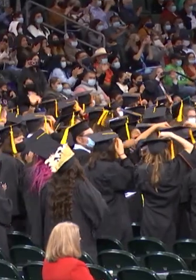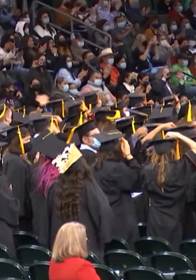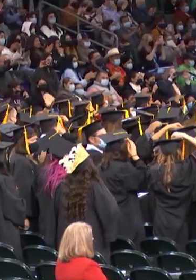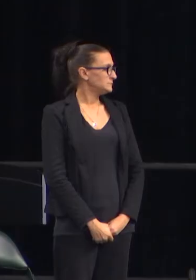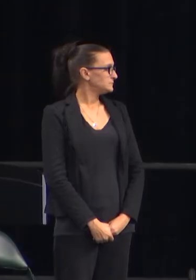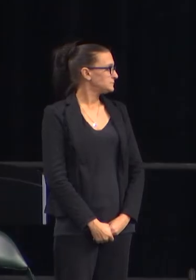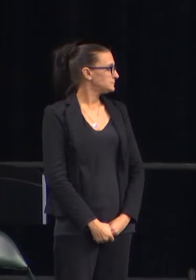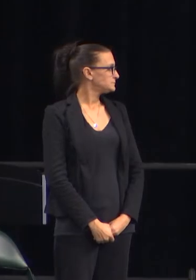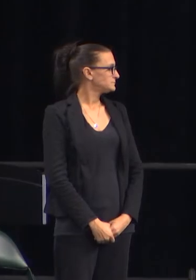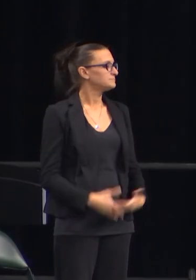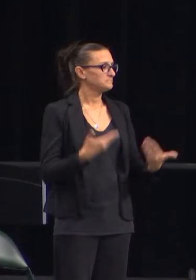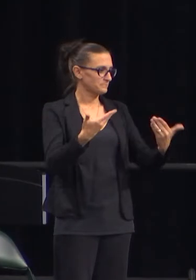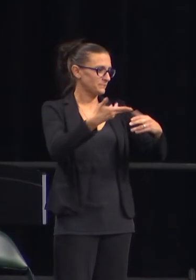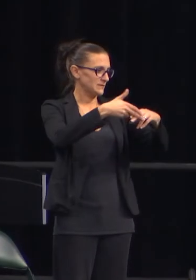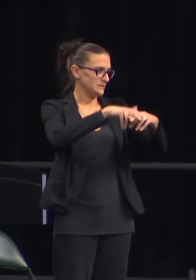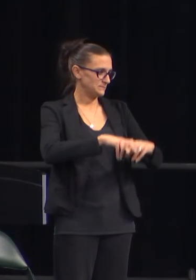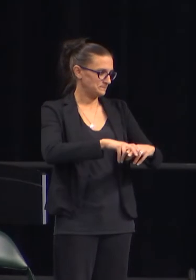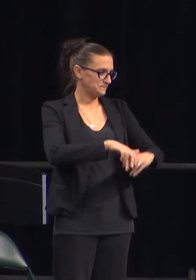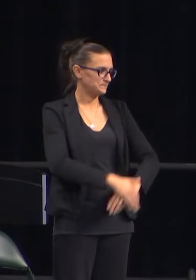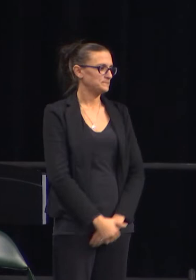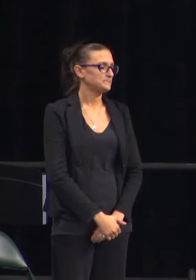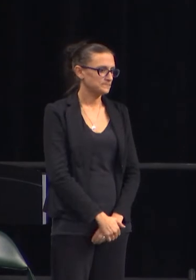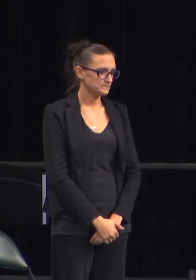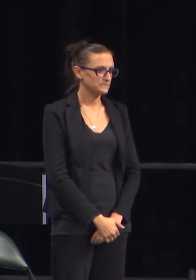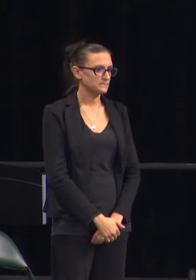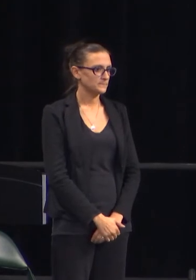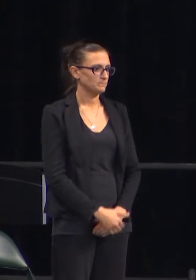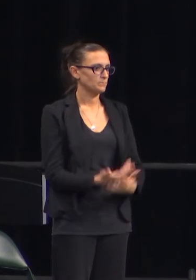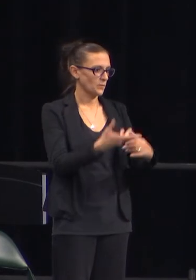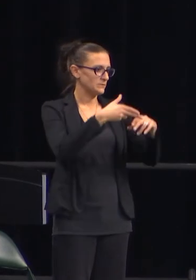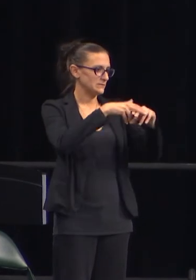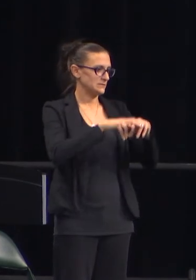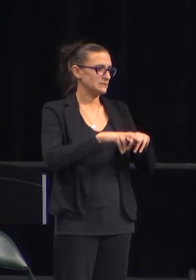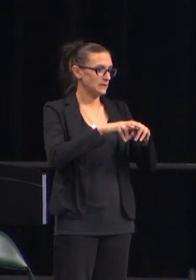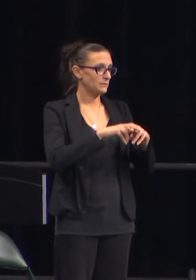Please be seated. At this time, Linda Terry,